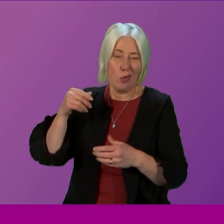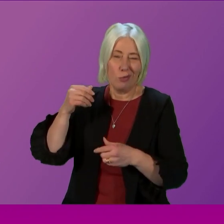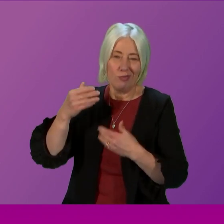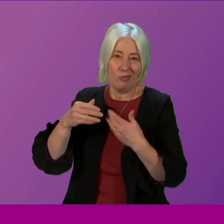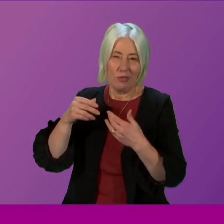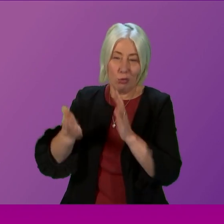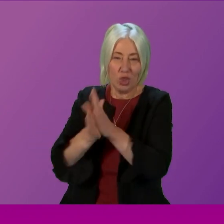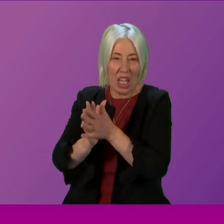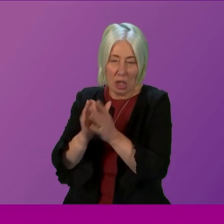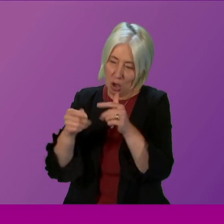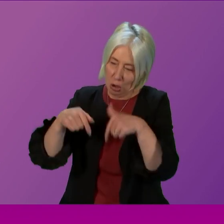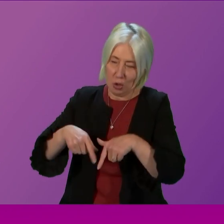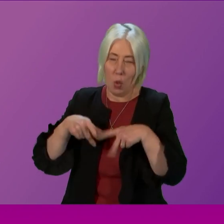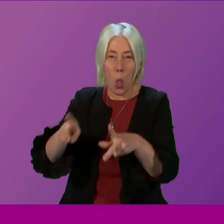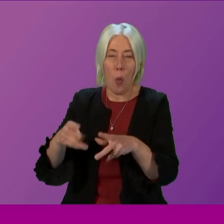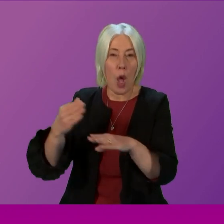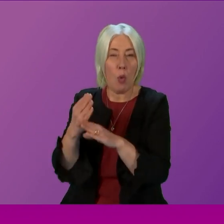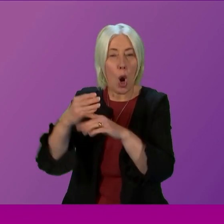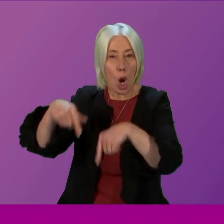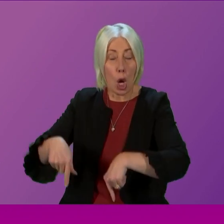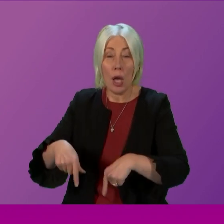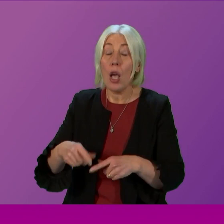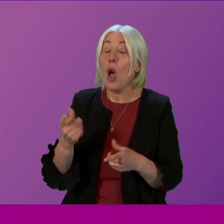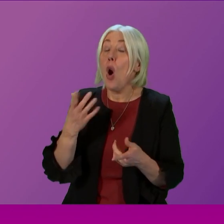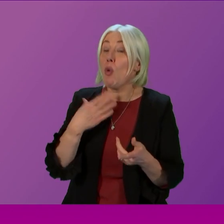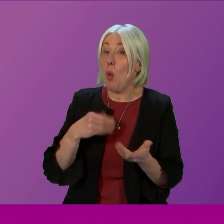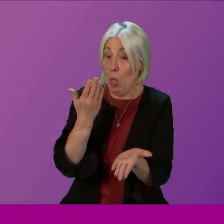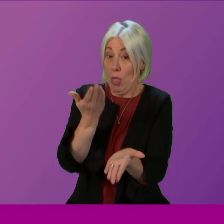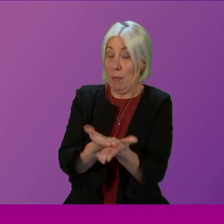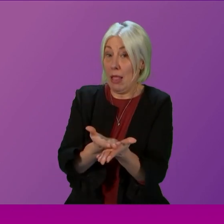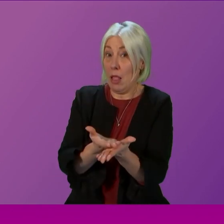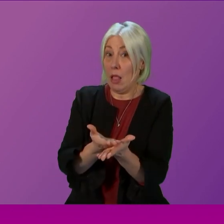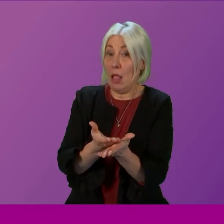This Parliament has called for the bill to be scrapped, and, if the UK Government had any